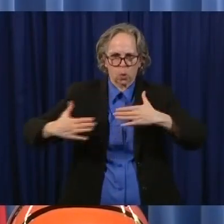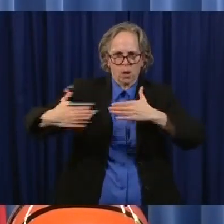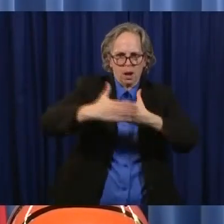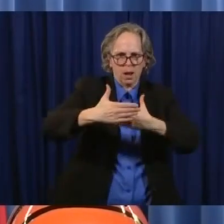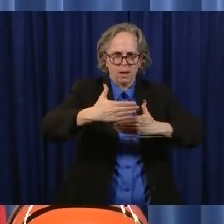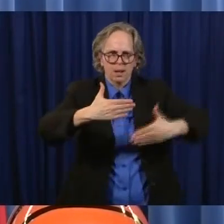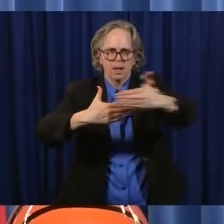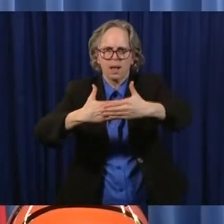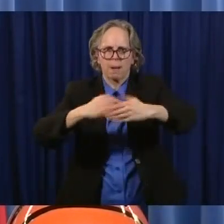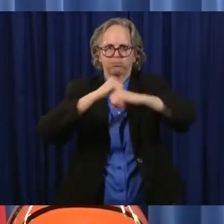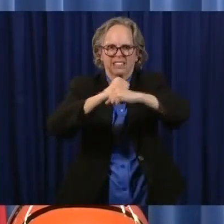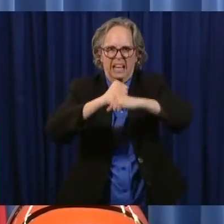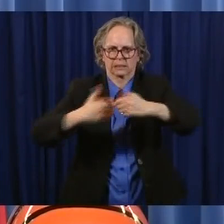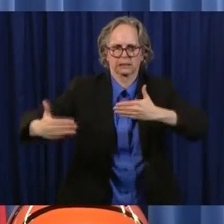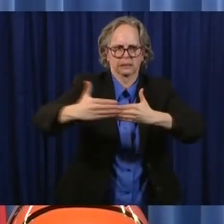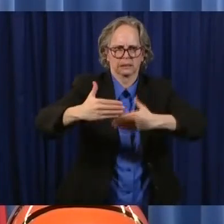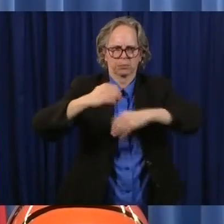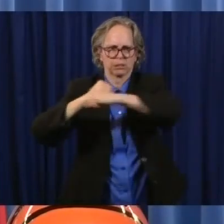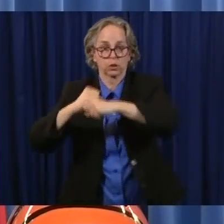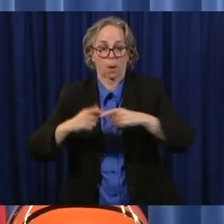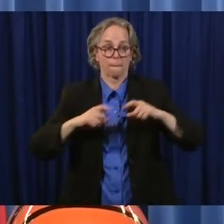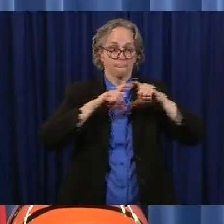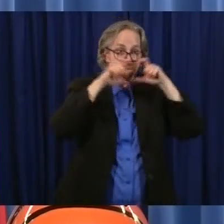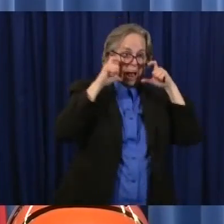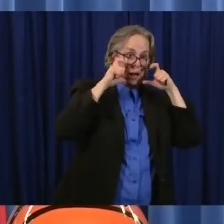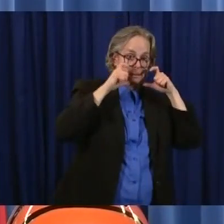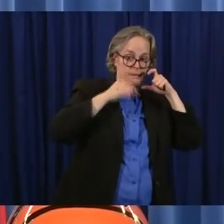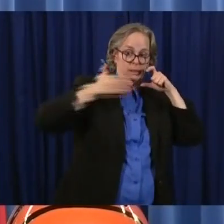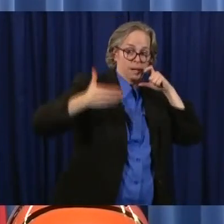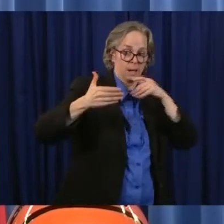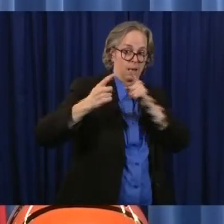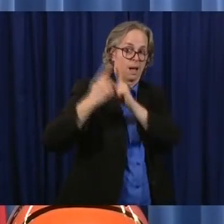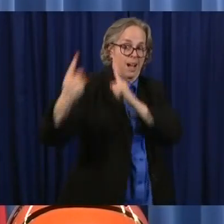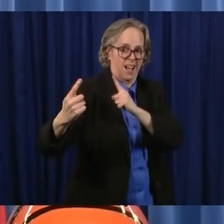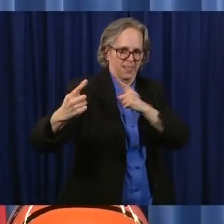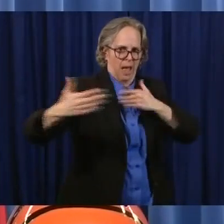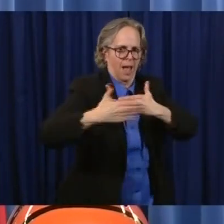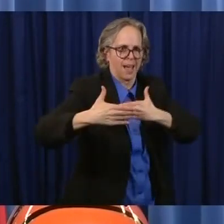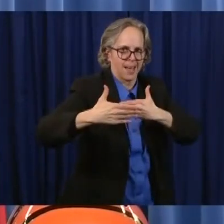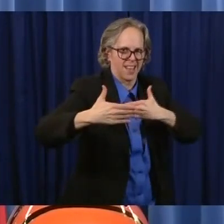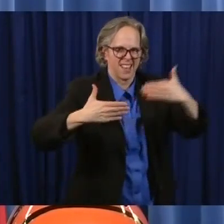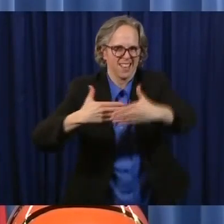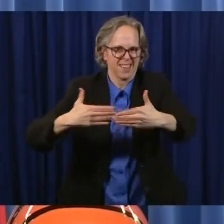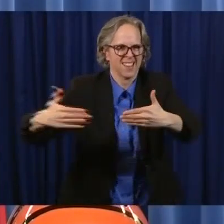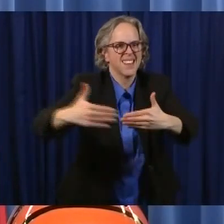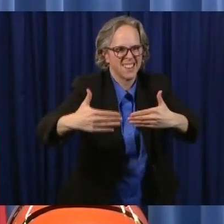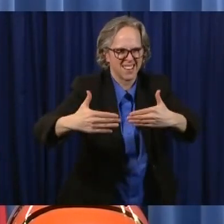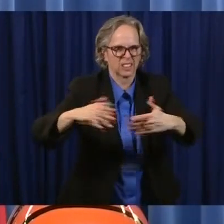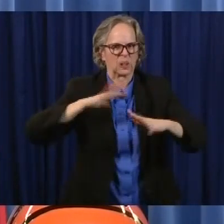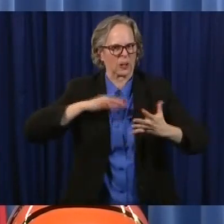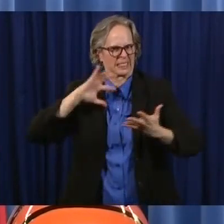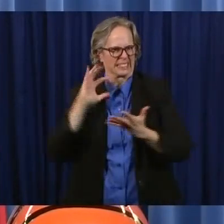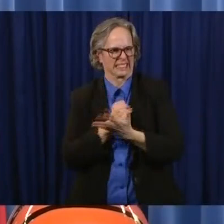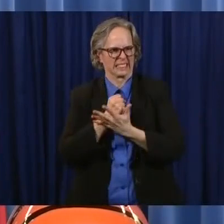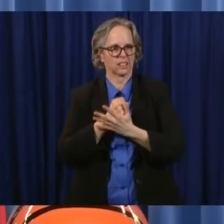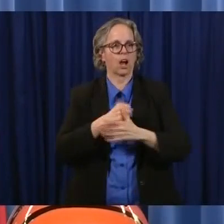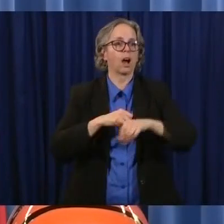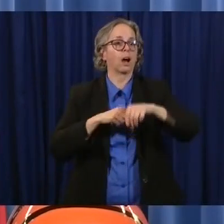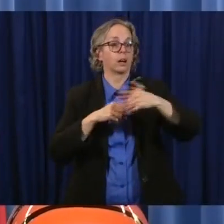ALL THE TIME. AGAIN, LIKE I SAID BEFORE, ABOUT MULTIPLE BARRIERS AND MULTIPLE LAYERS, THE DISTANCE